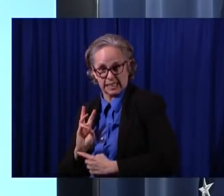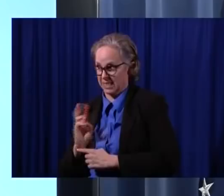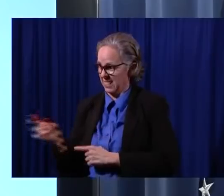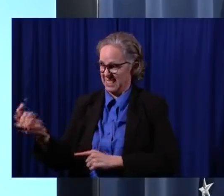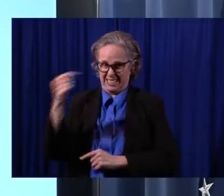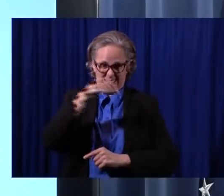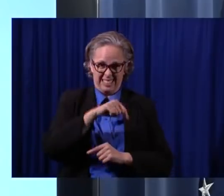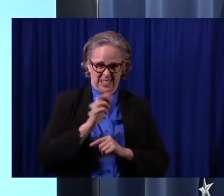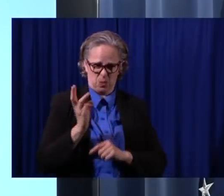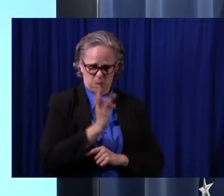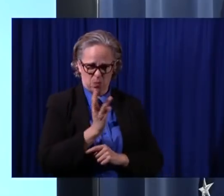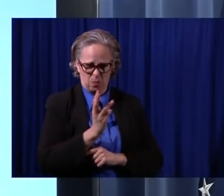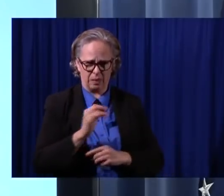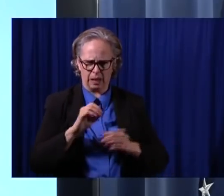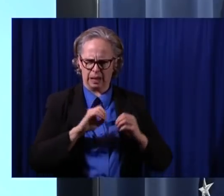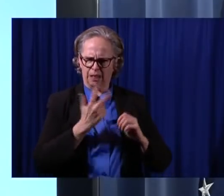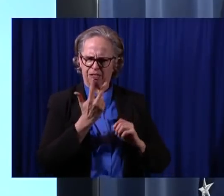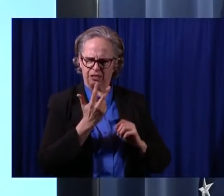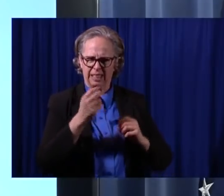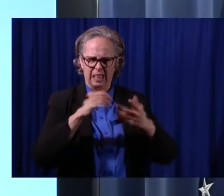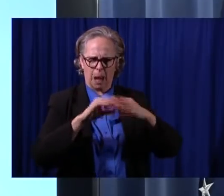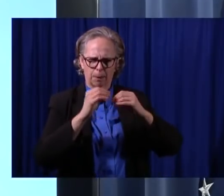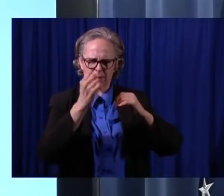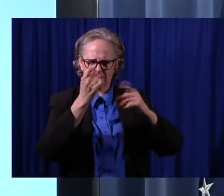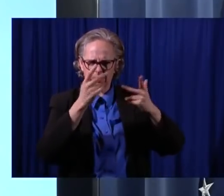PLATEAUED AT A LOW LEVEL AND SO